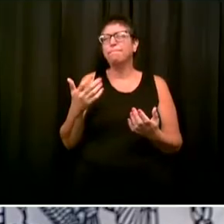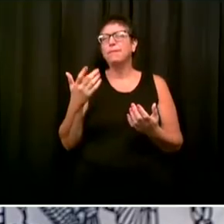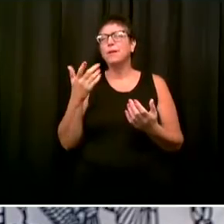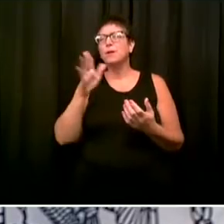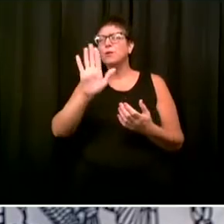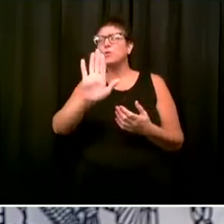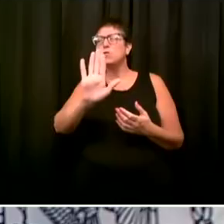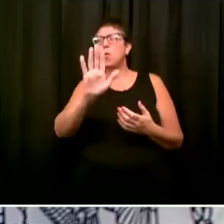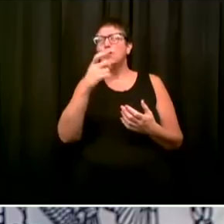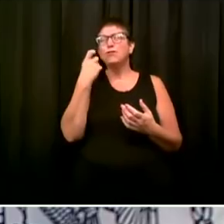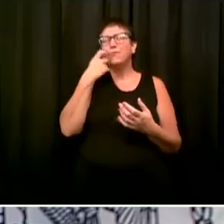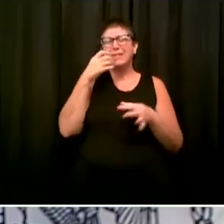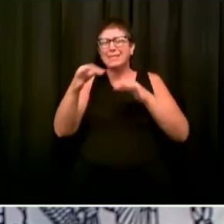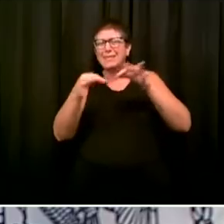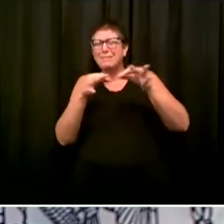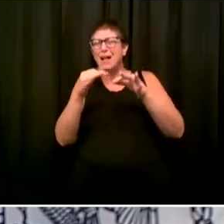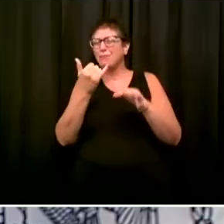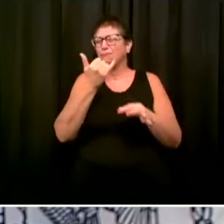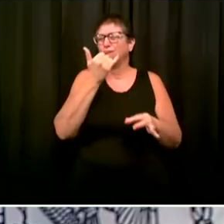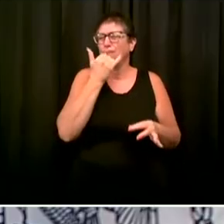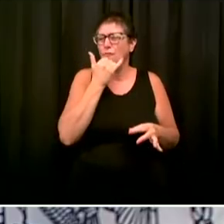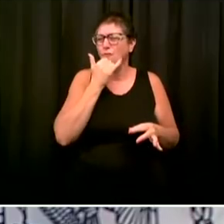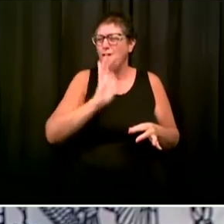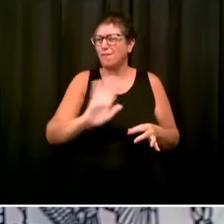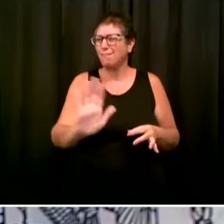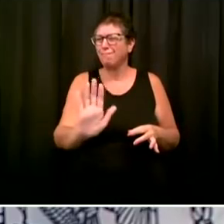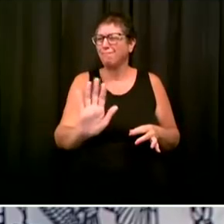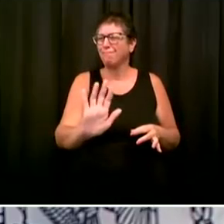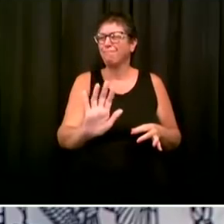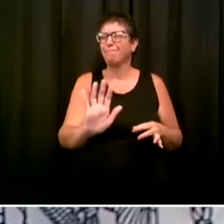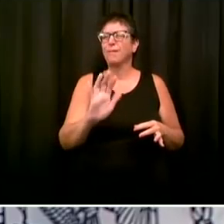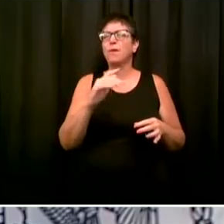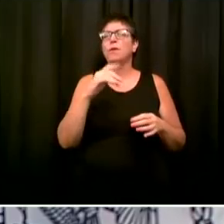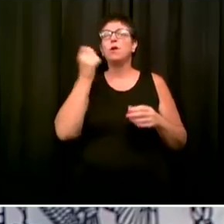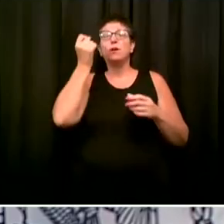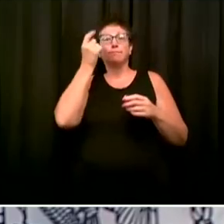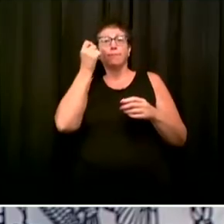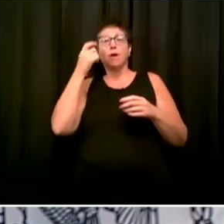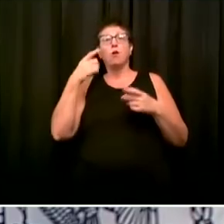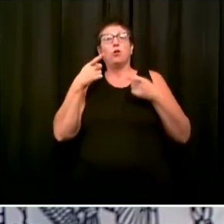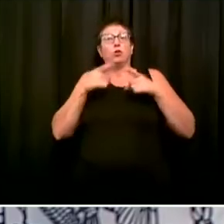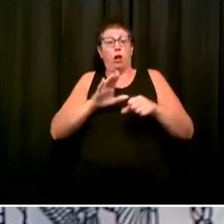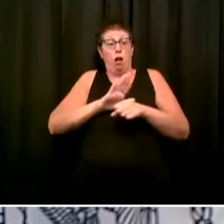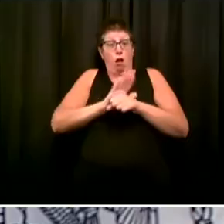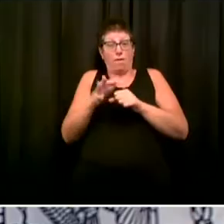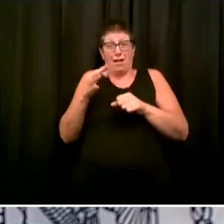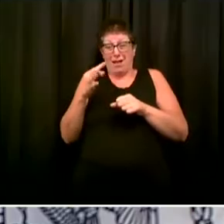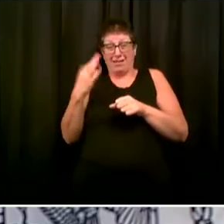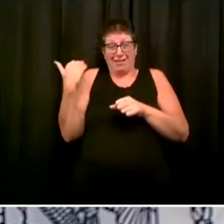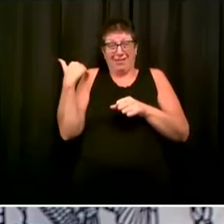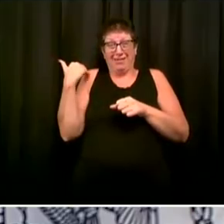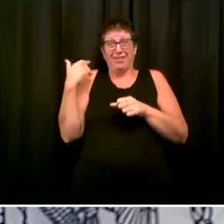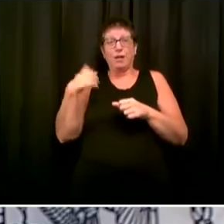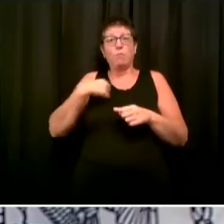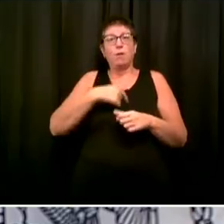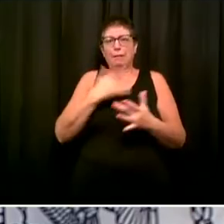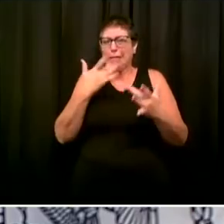THAT